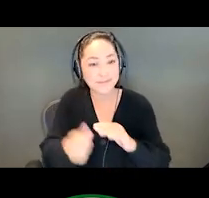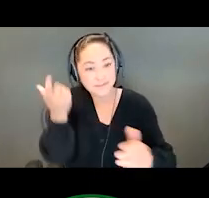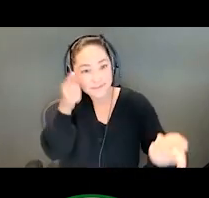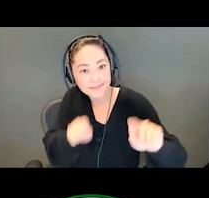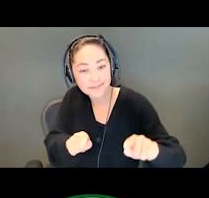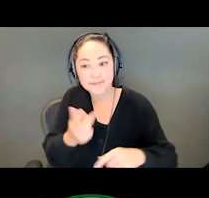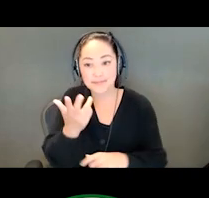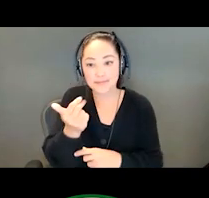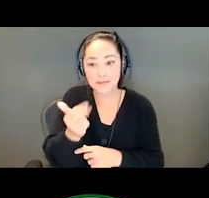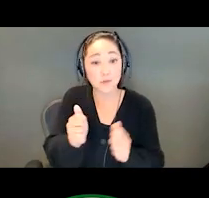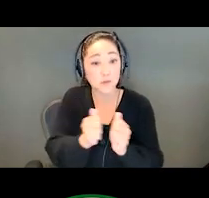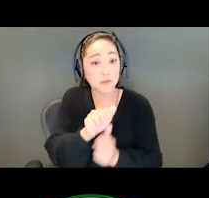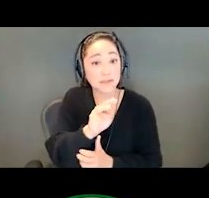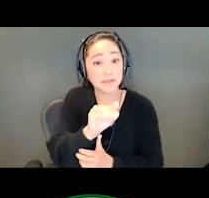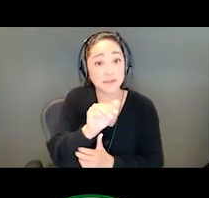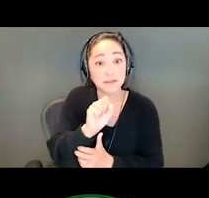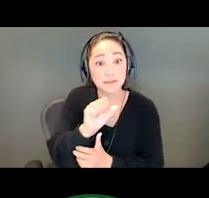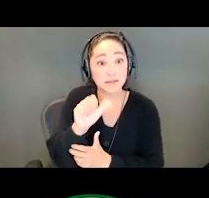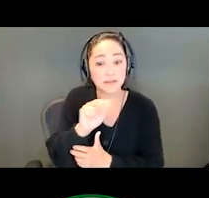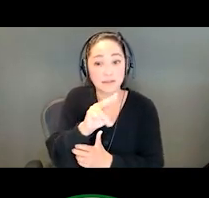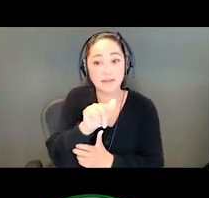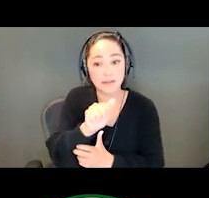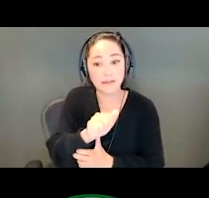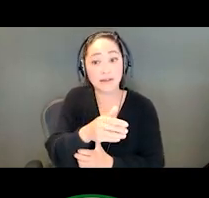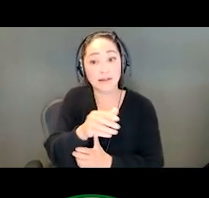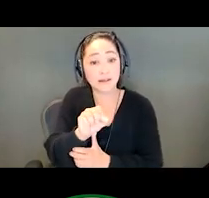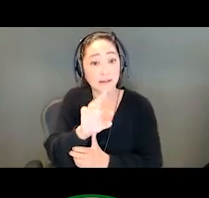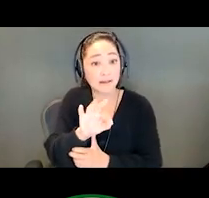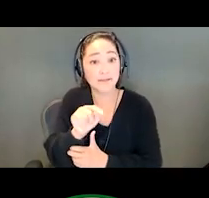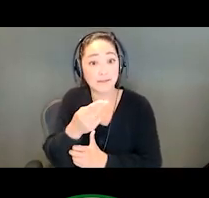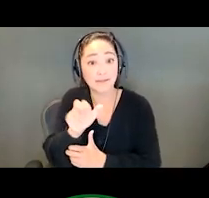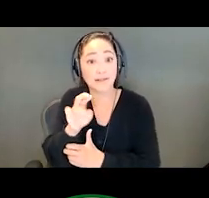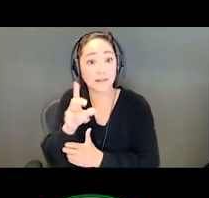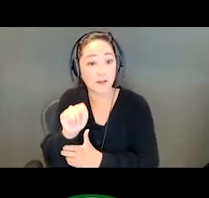between the Mississauga of the Credit Nation and the Crown.